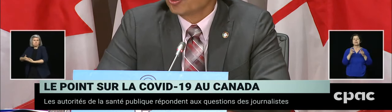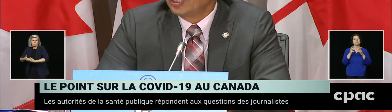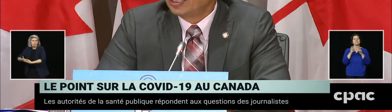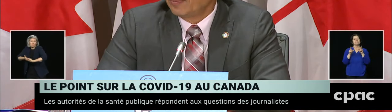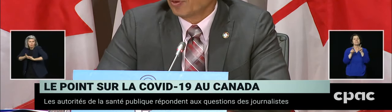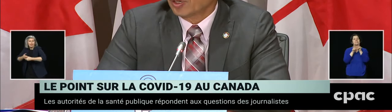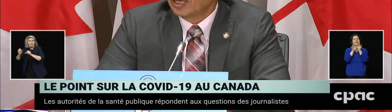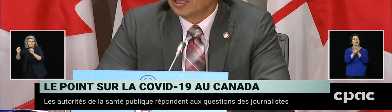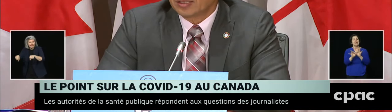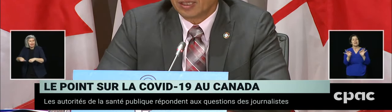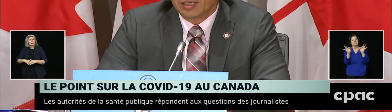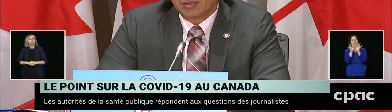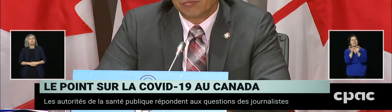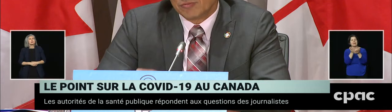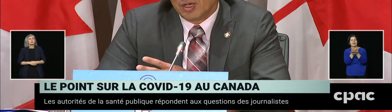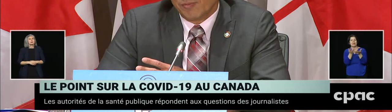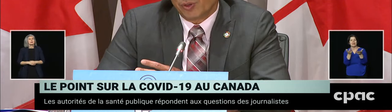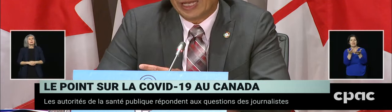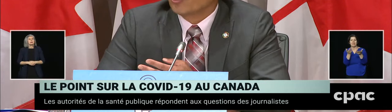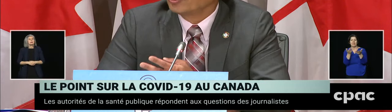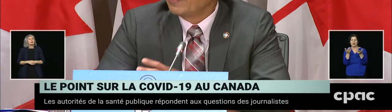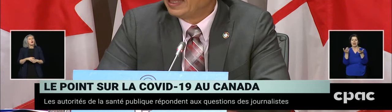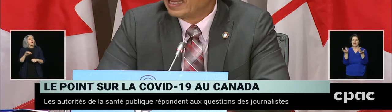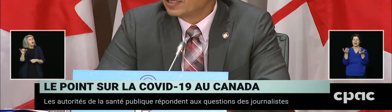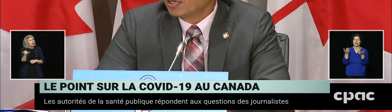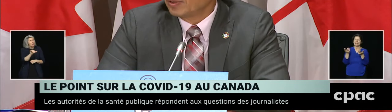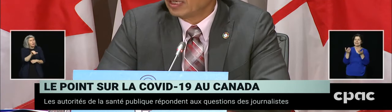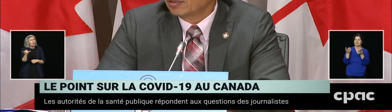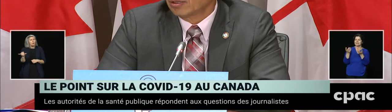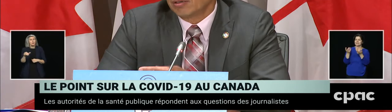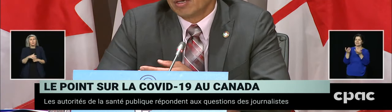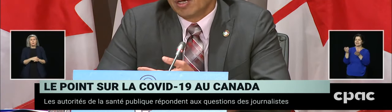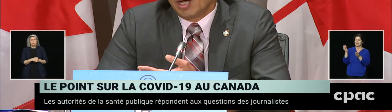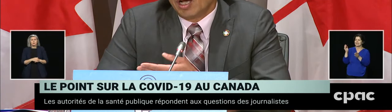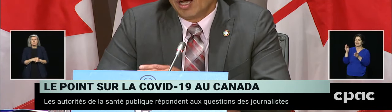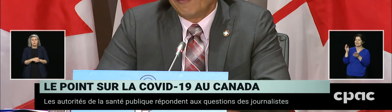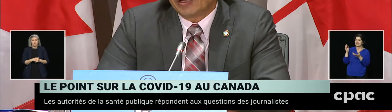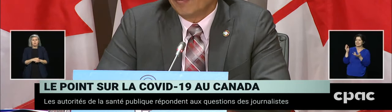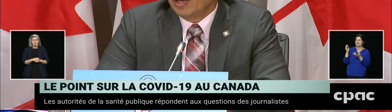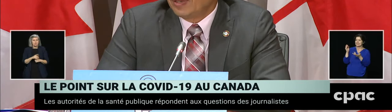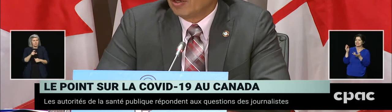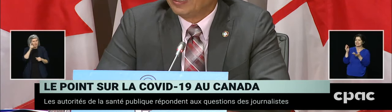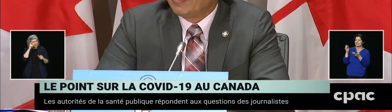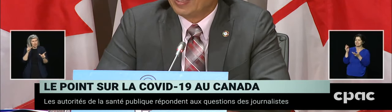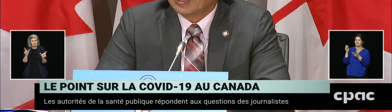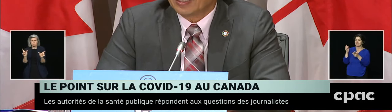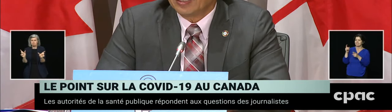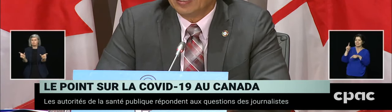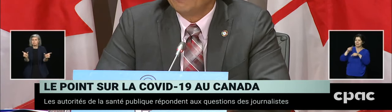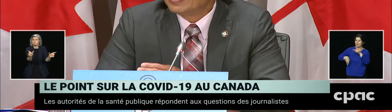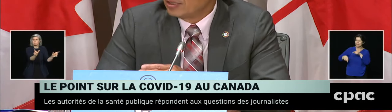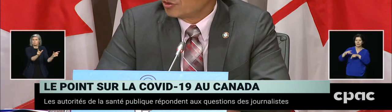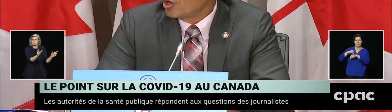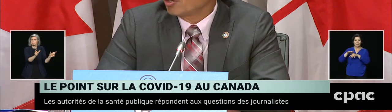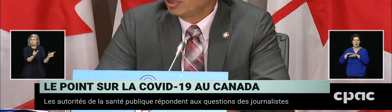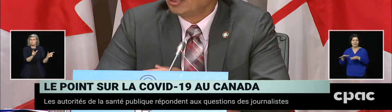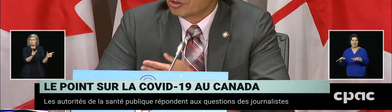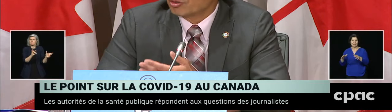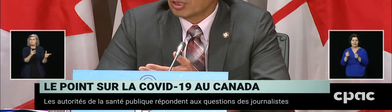TYPE OF THING.